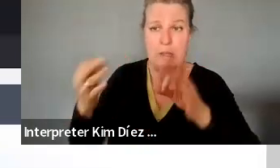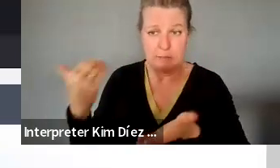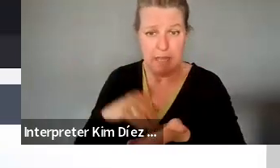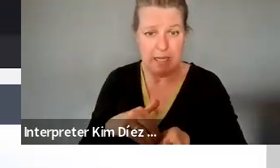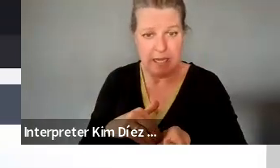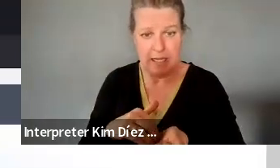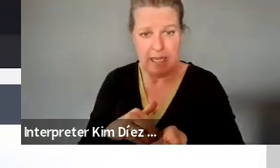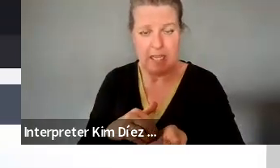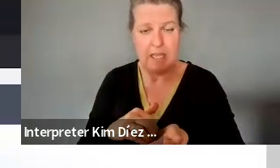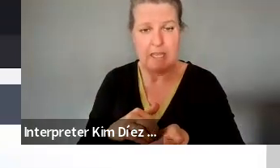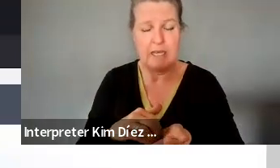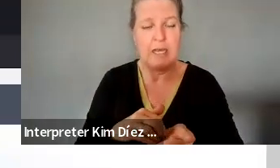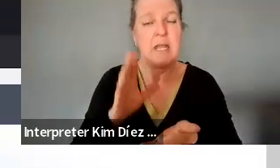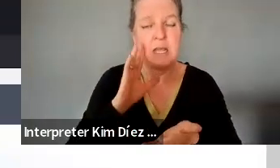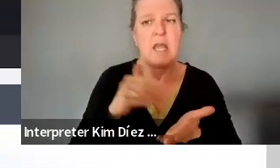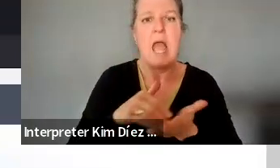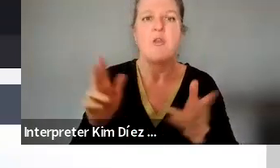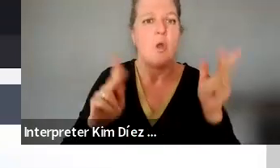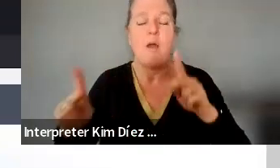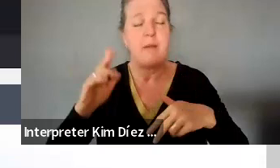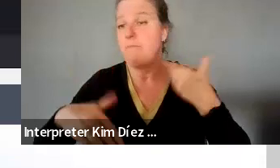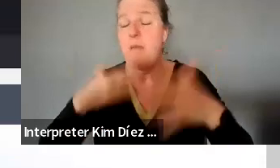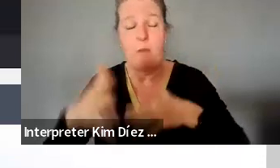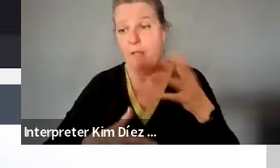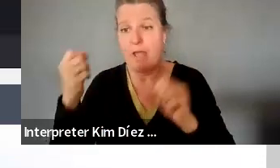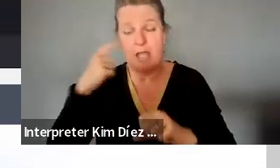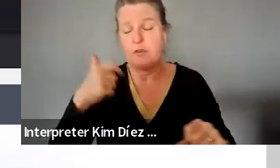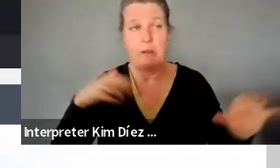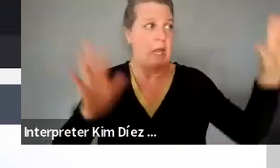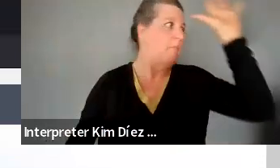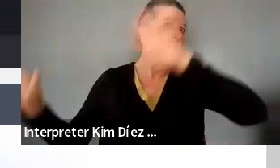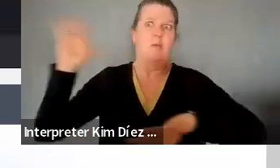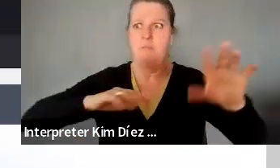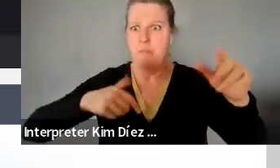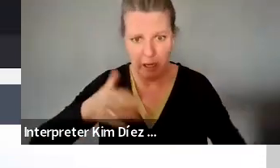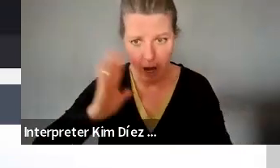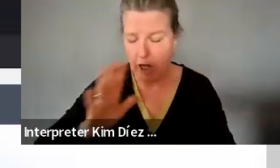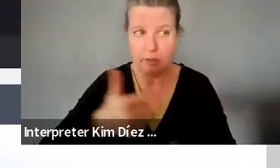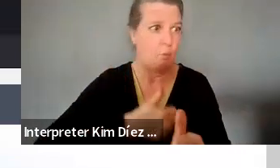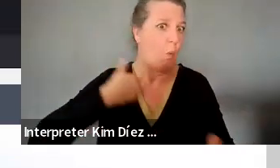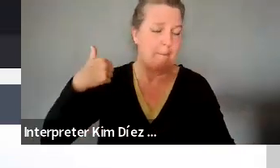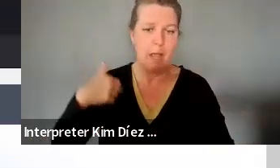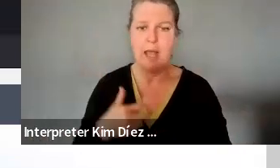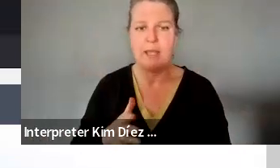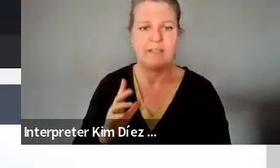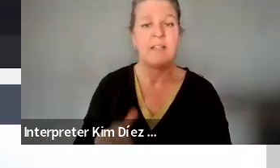I know that a lot of times people go too fast for me and I'm like, oh my gosh, I'm way behind. And then I just sit there and kind of go,